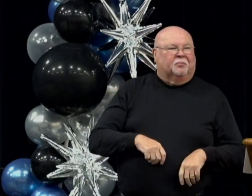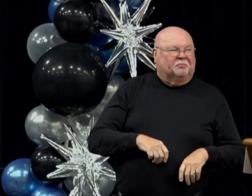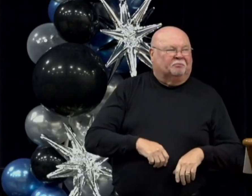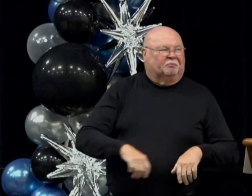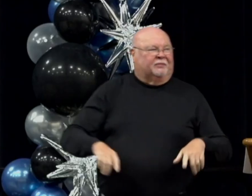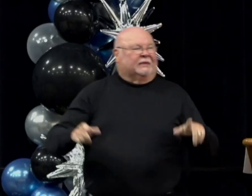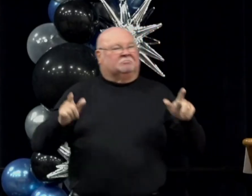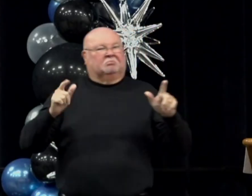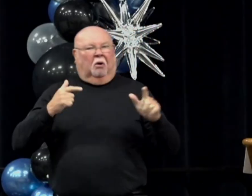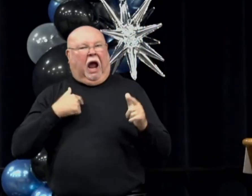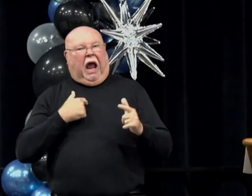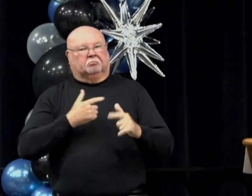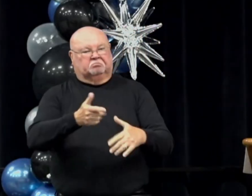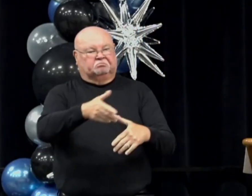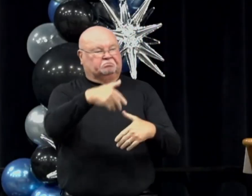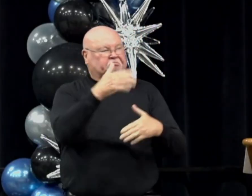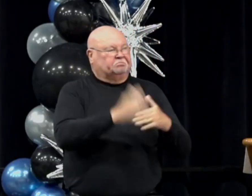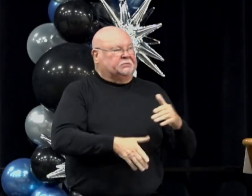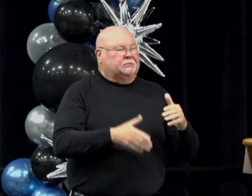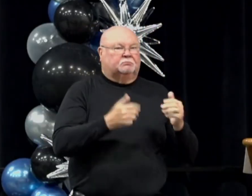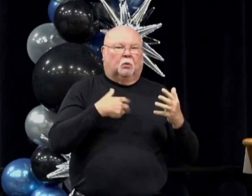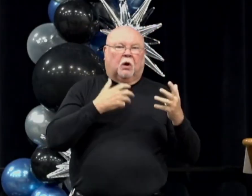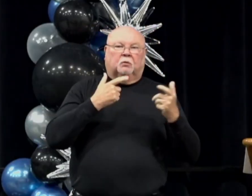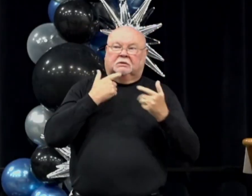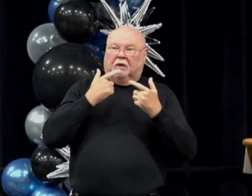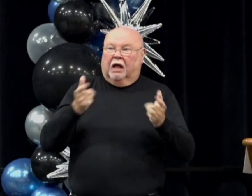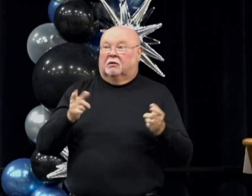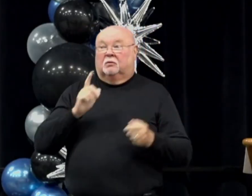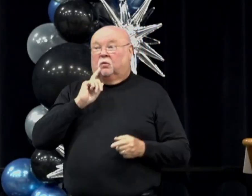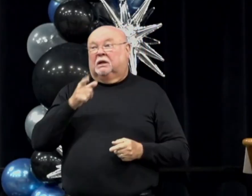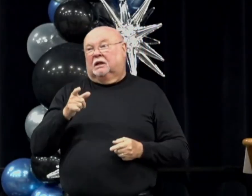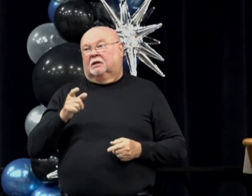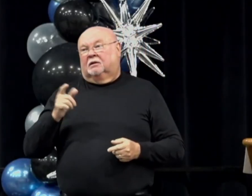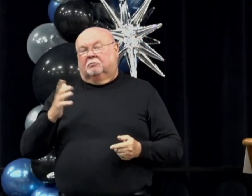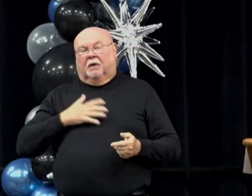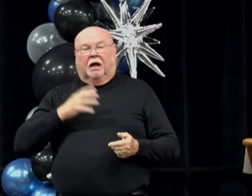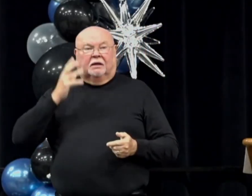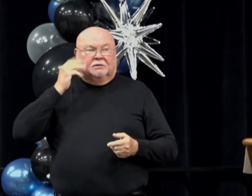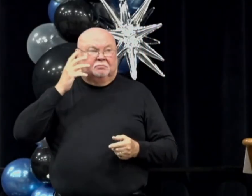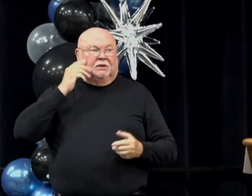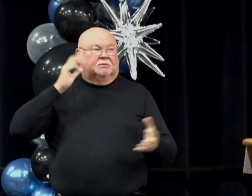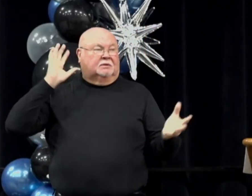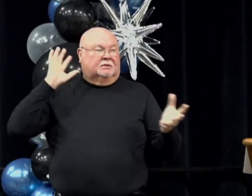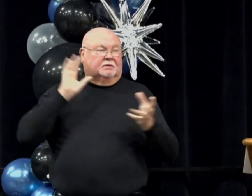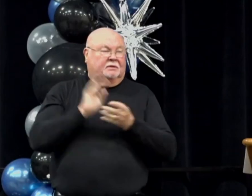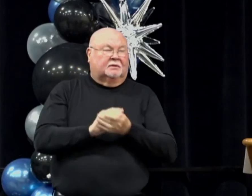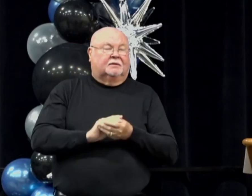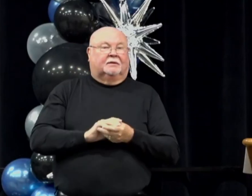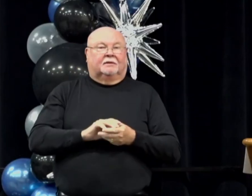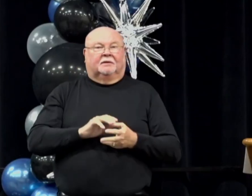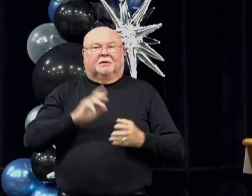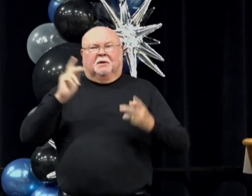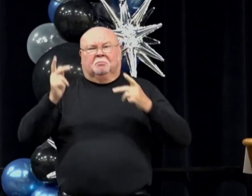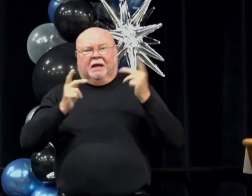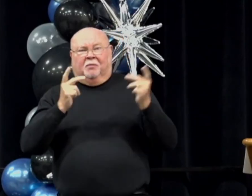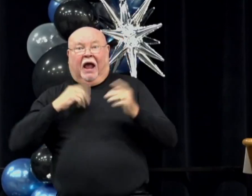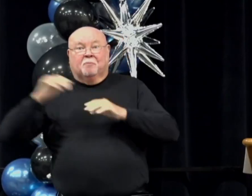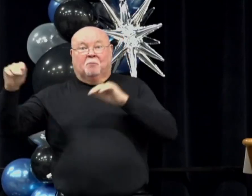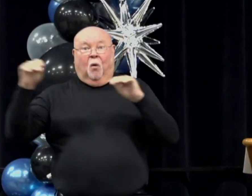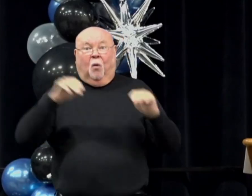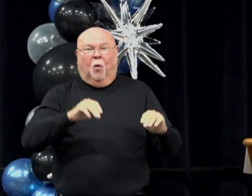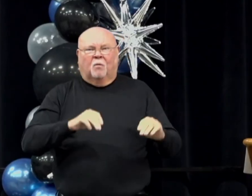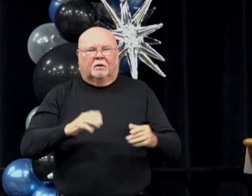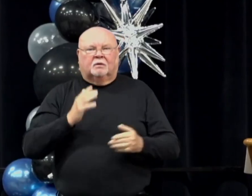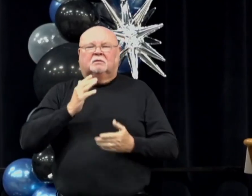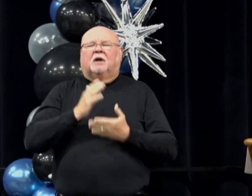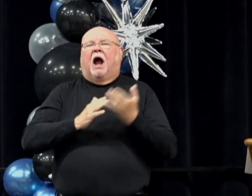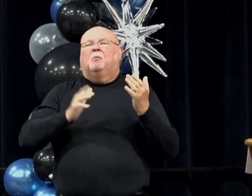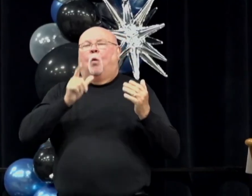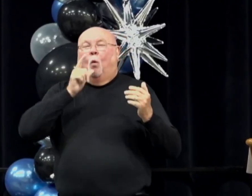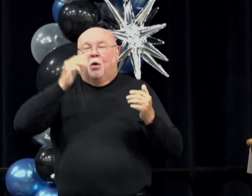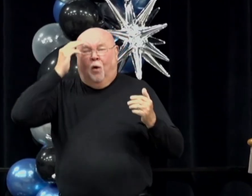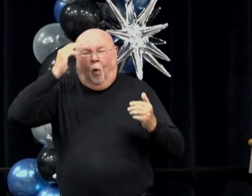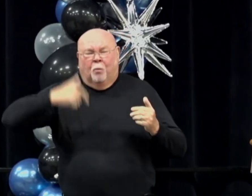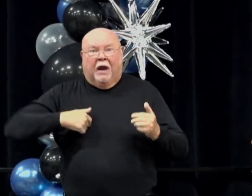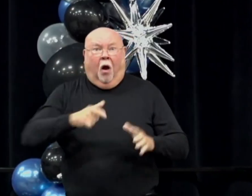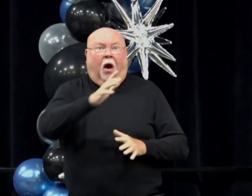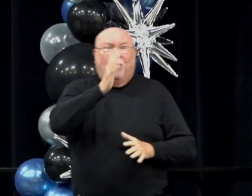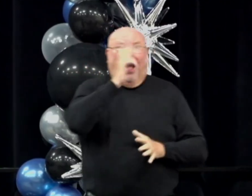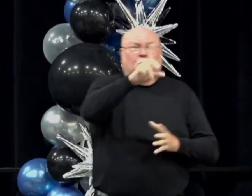Now in closing, really with all of my experience, people, now that I’ve moved back,